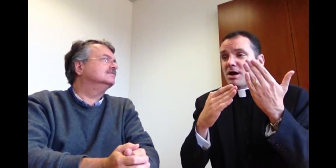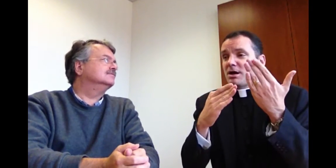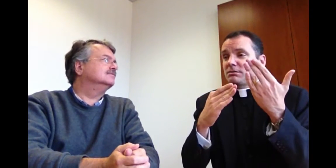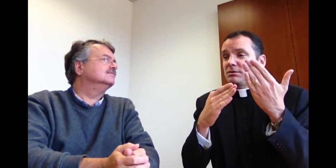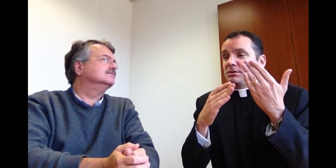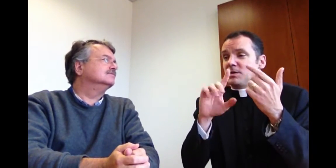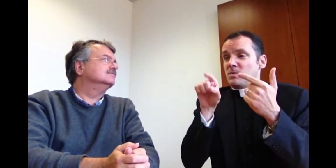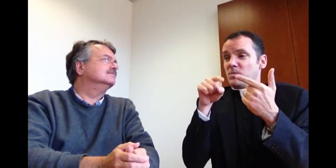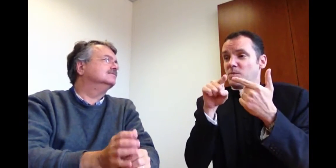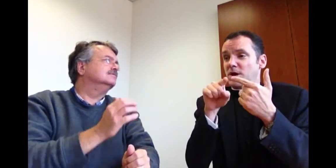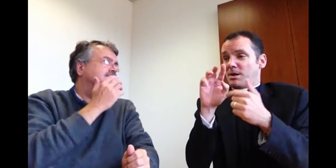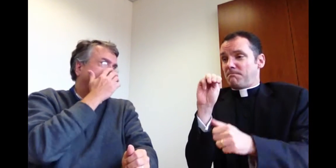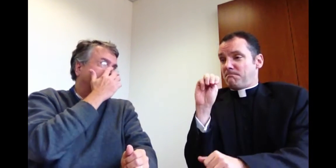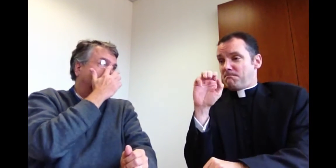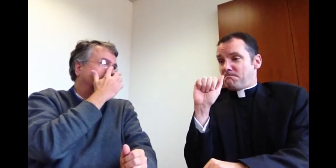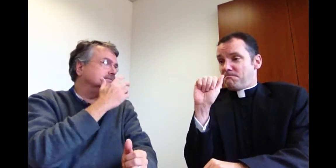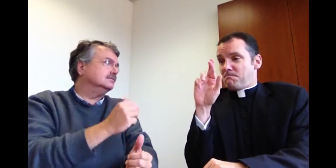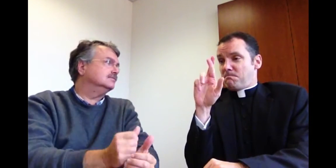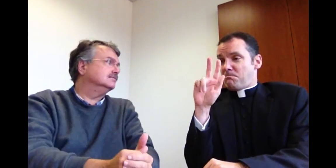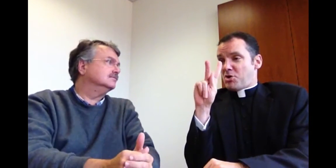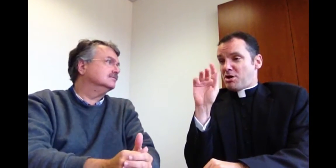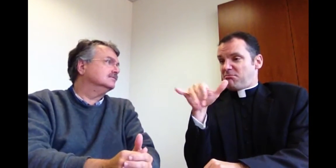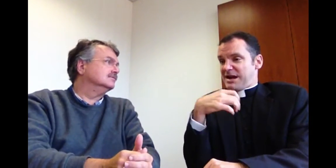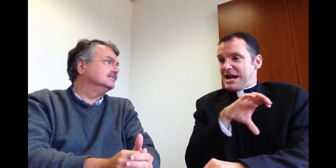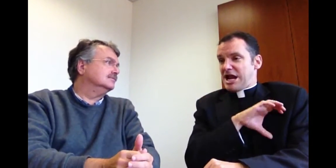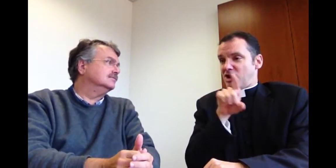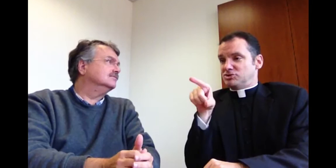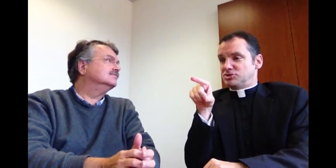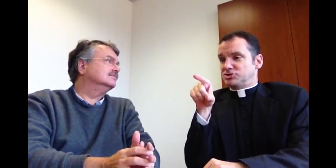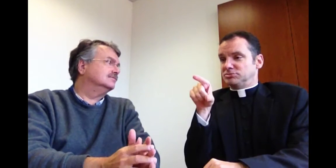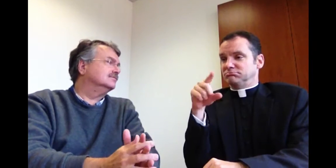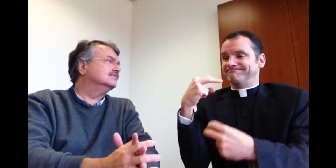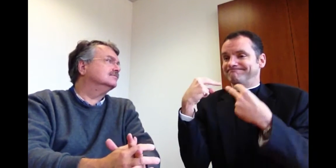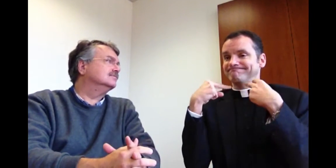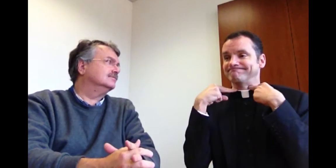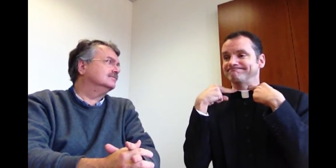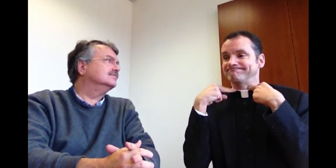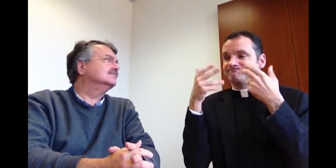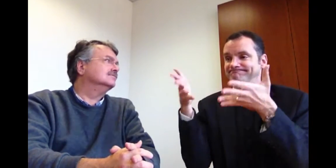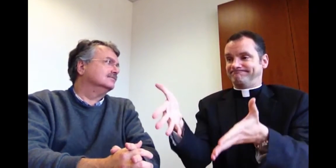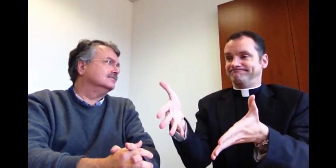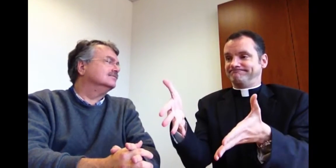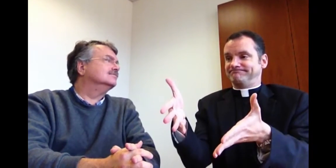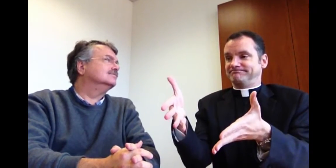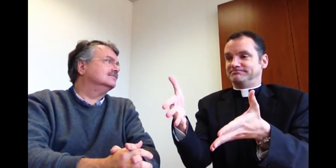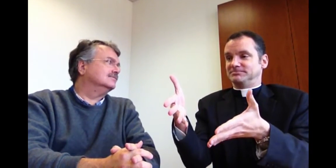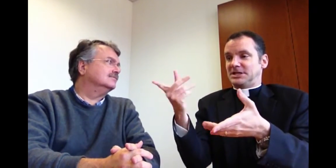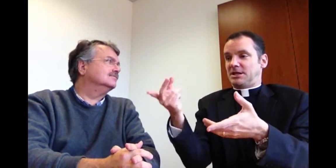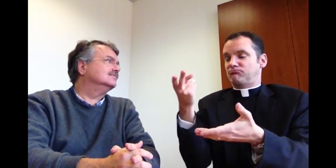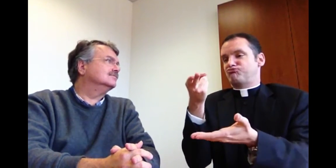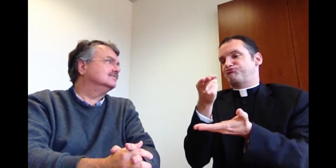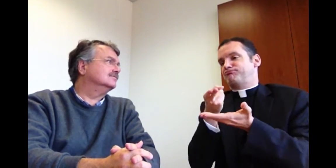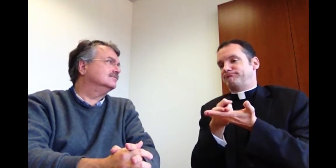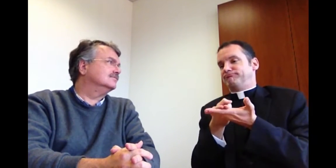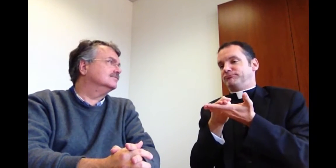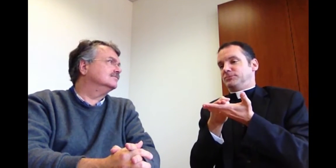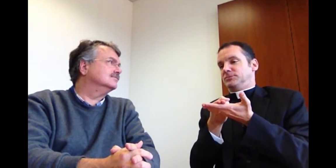True. There was one part showing the character, Mark who was stuck on Mars, lying down on a bed